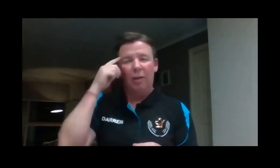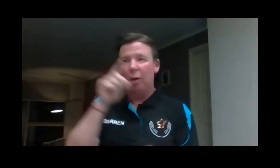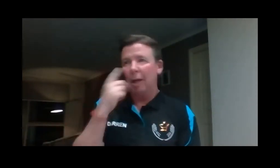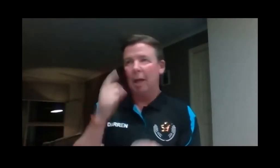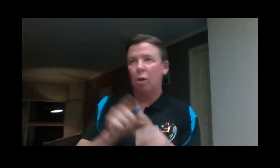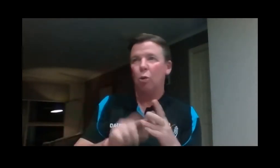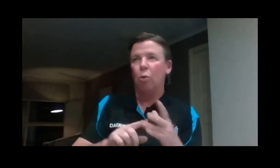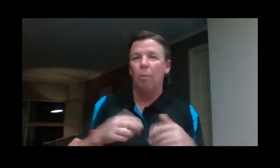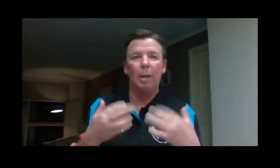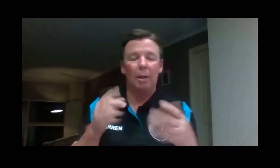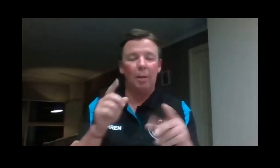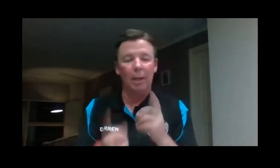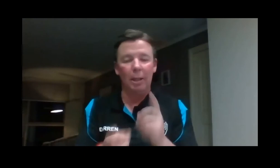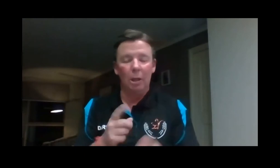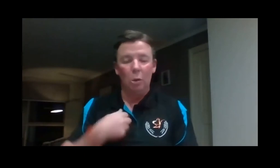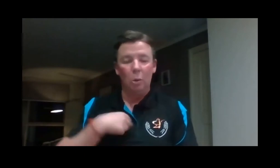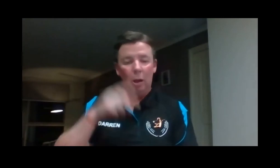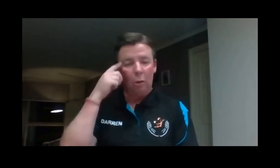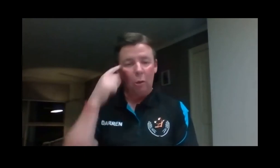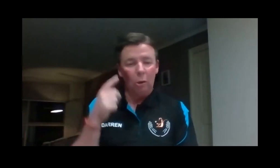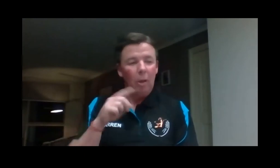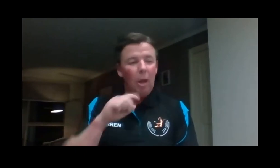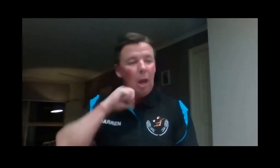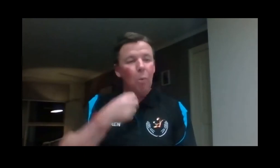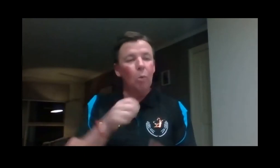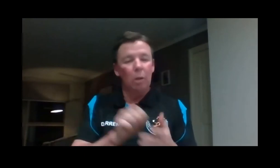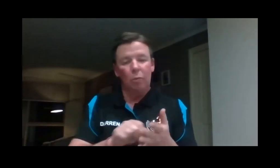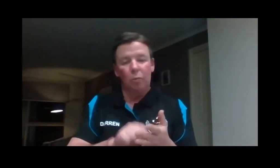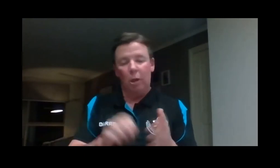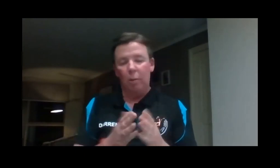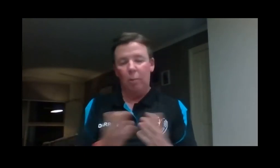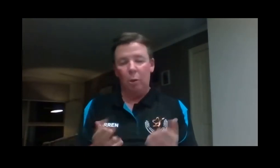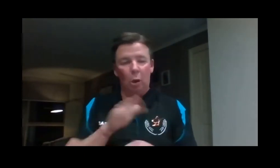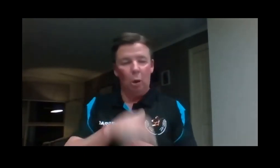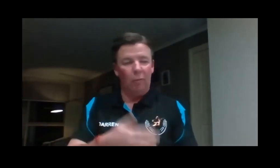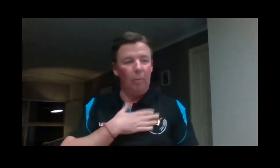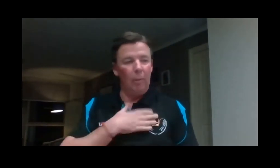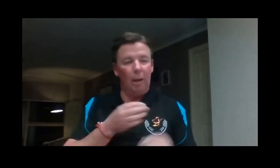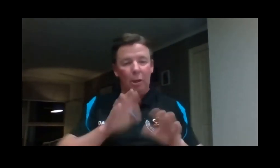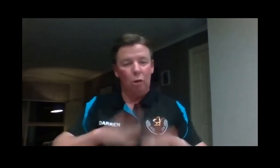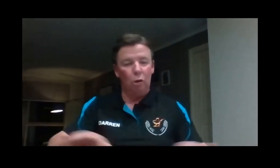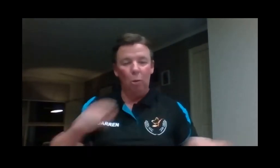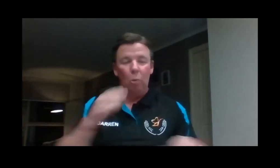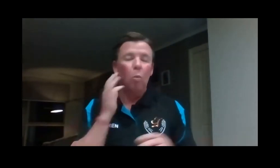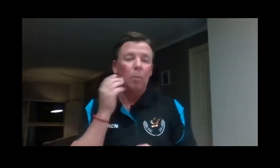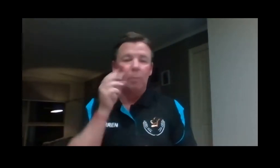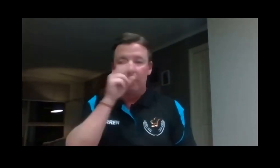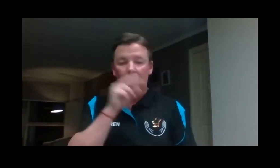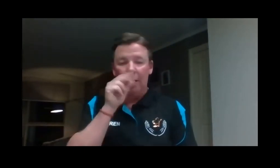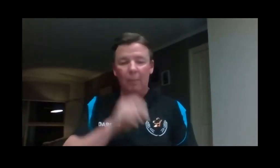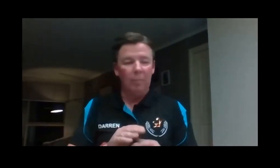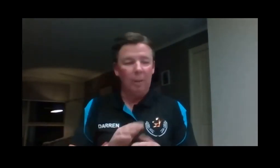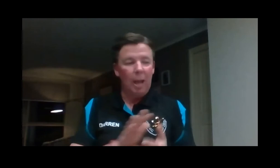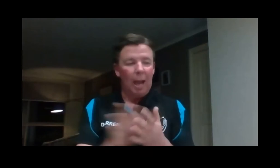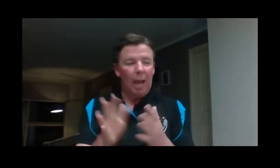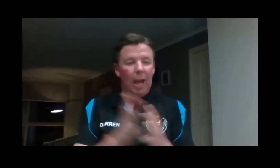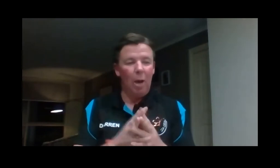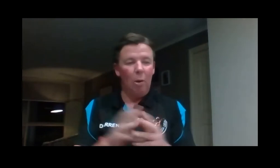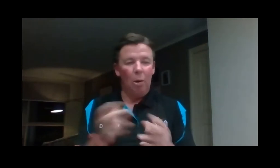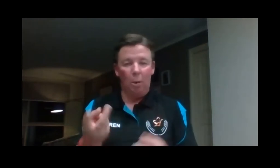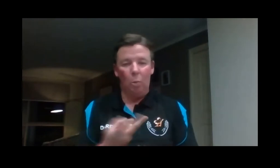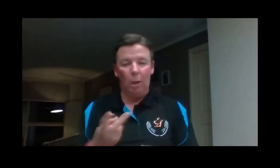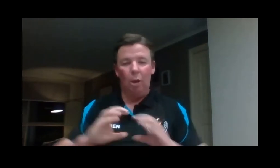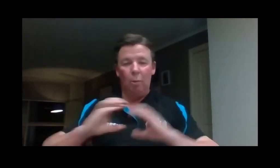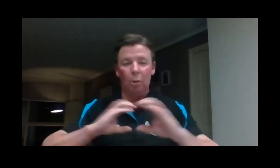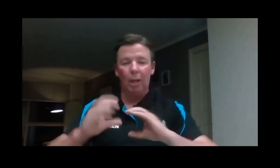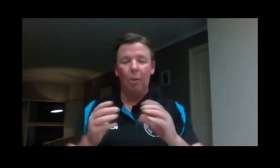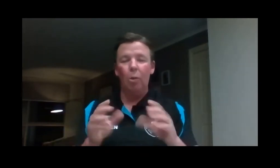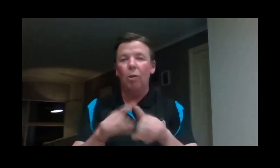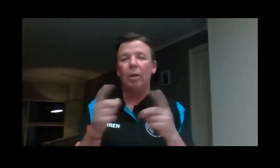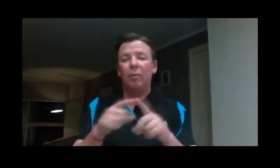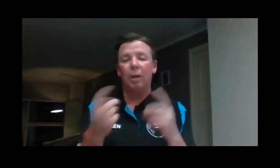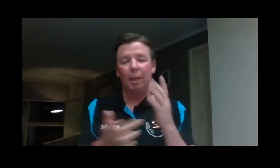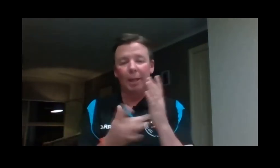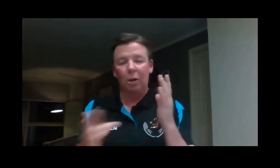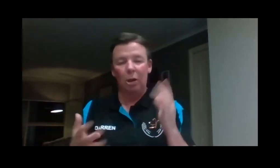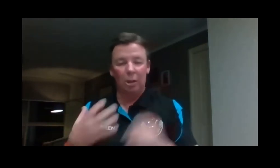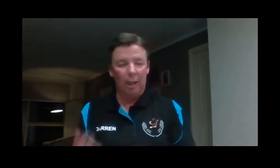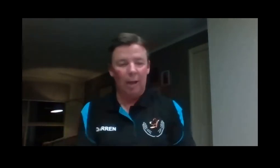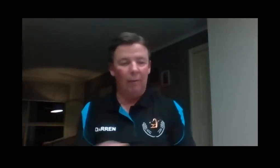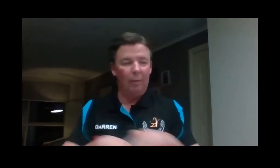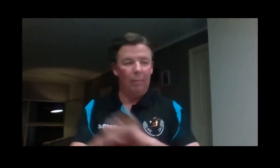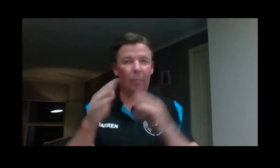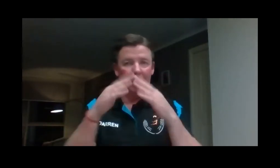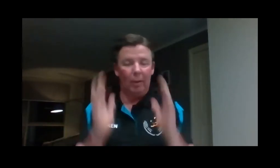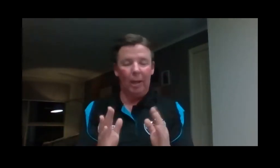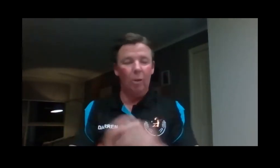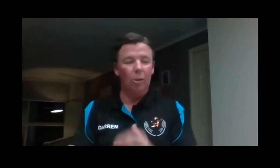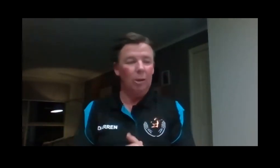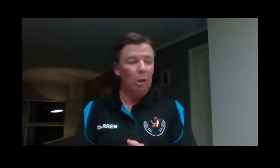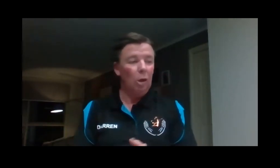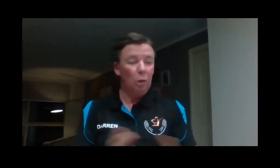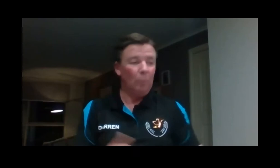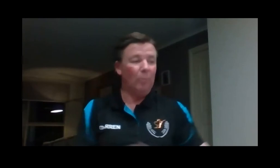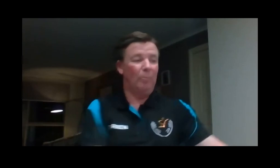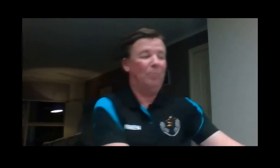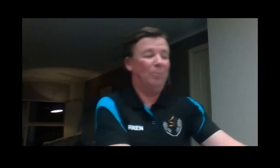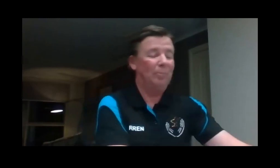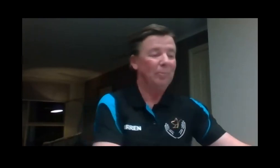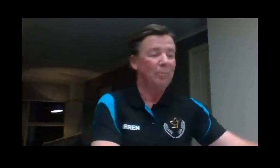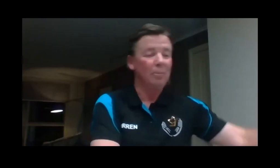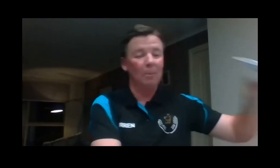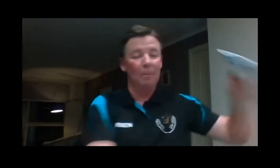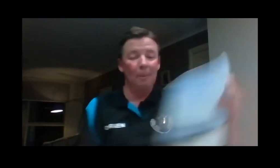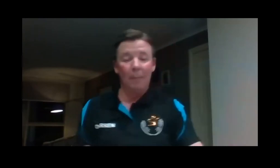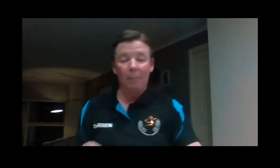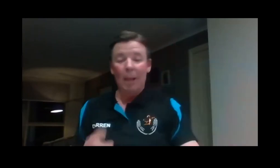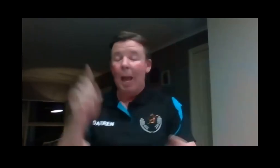people think Deaf people can't do many things so I thought a book for my children to read